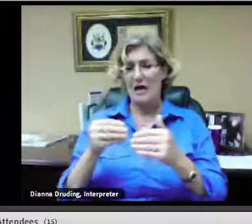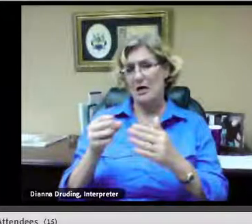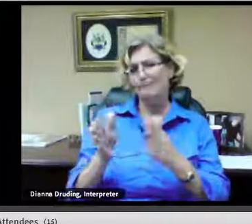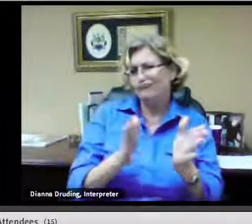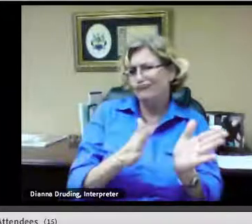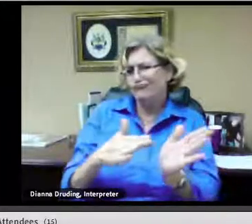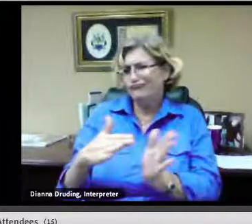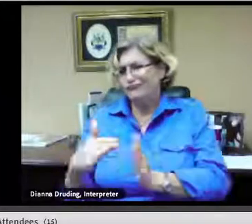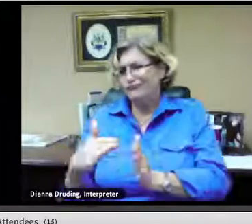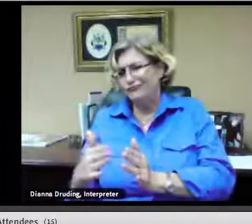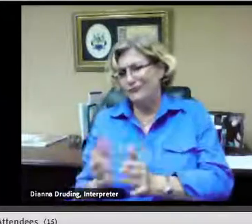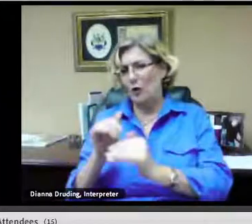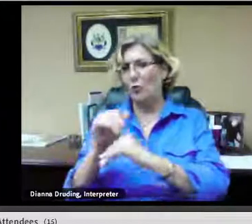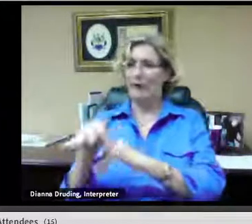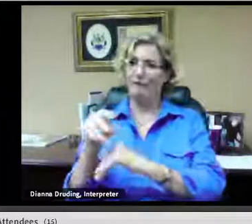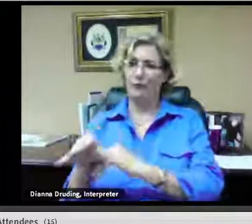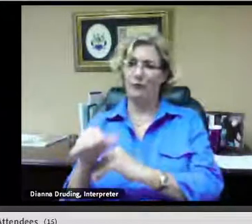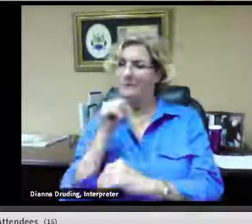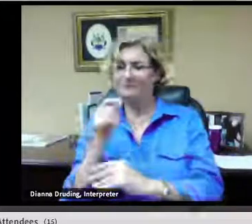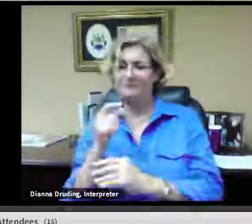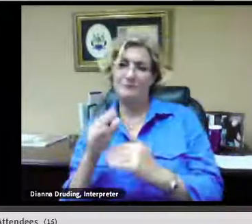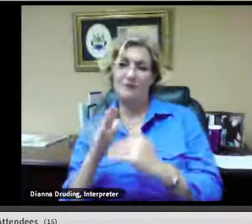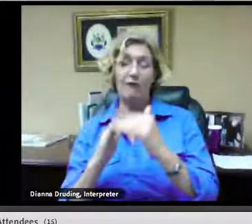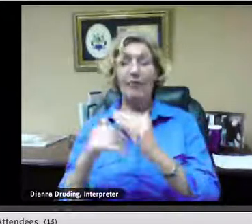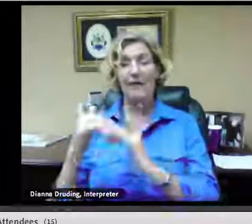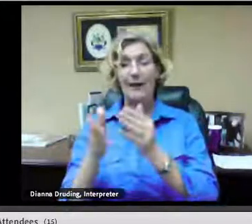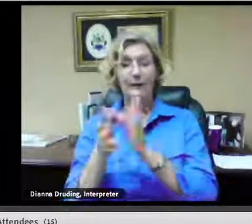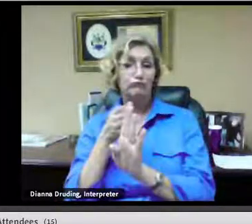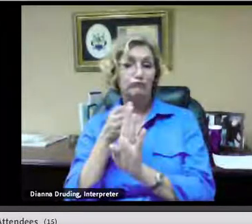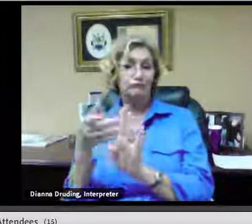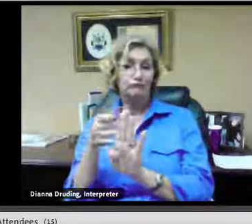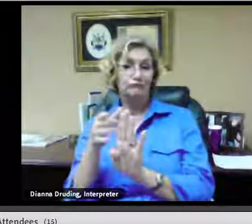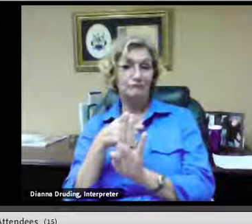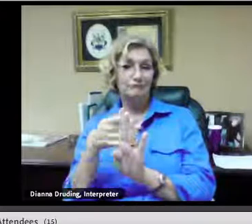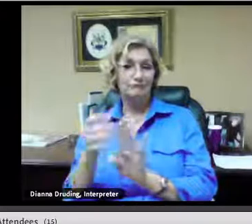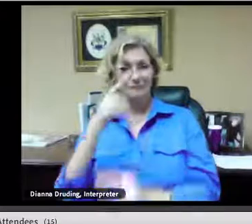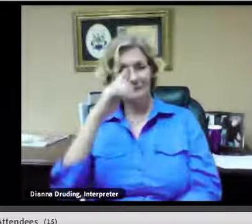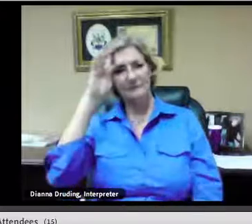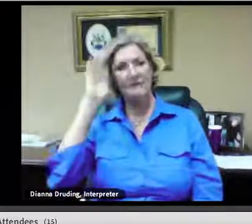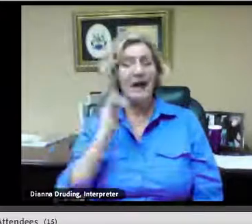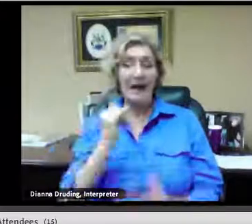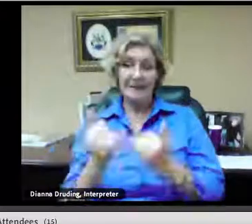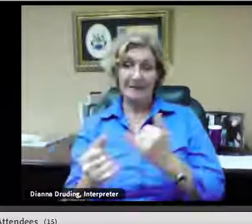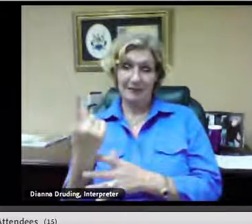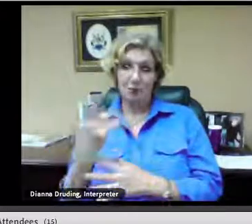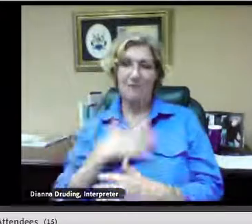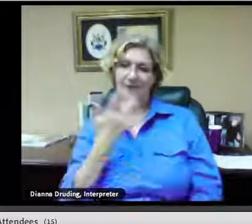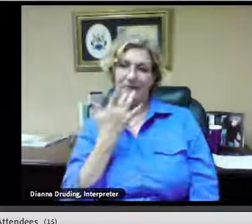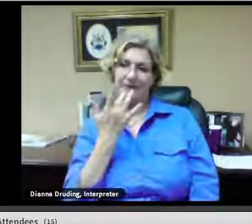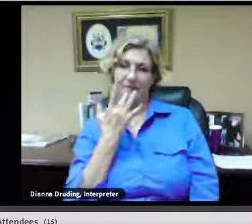But my favorite one is this last one here, and I like all of these because they have the idea of easy,